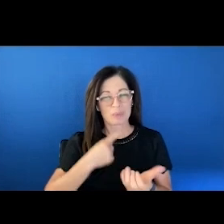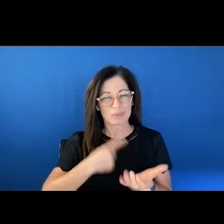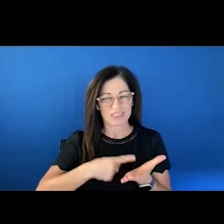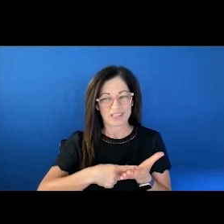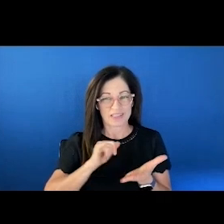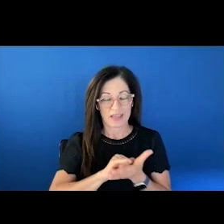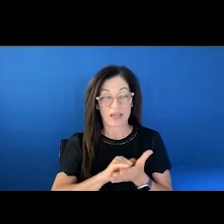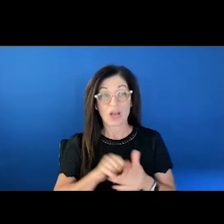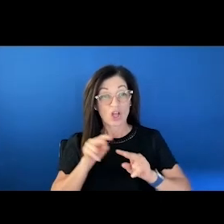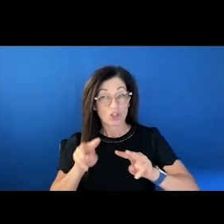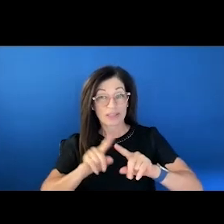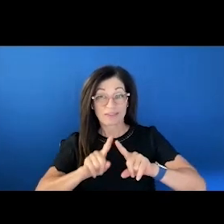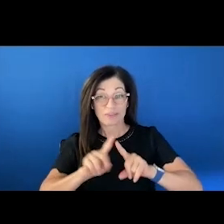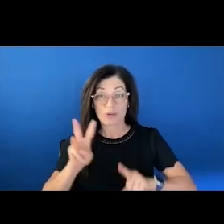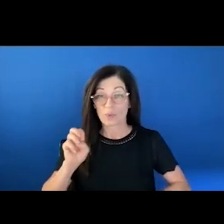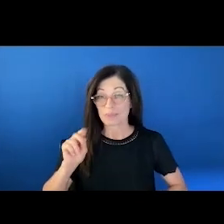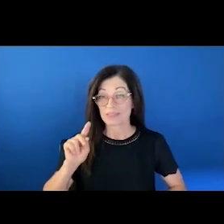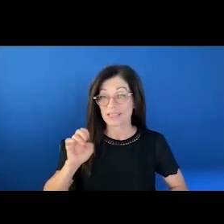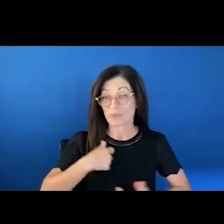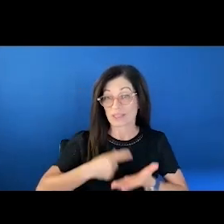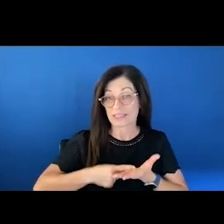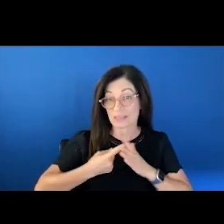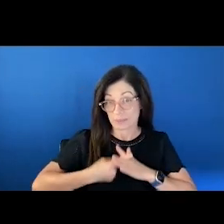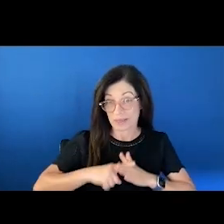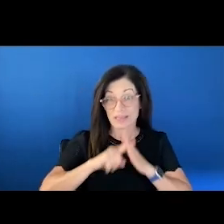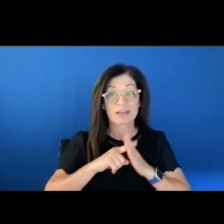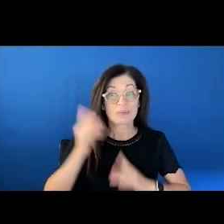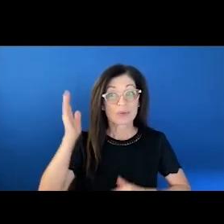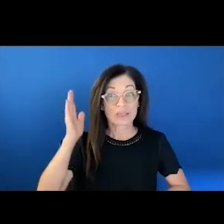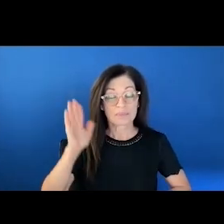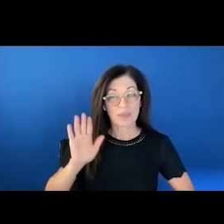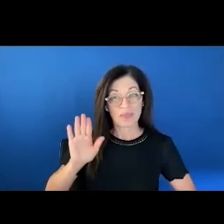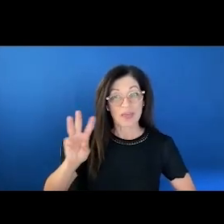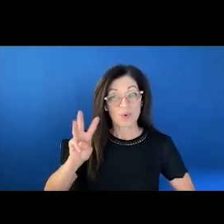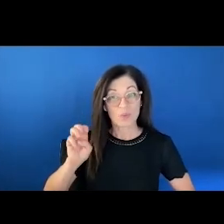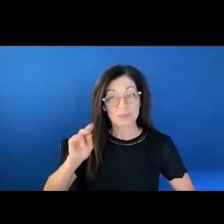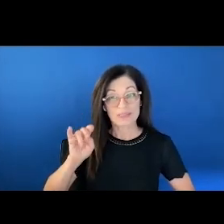Looking at the website types we discussed at the beginning of the presentation, their website